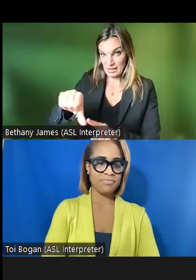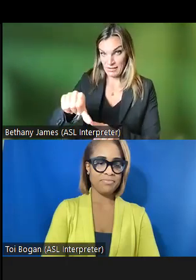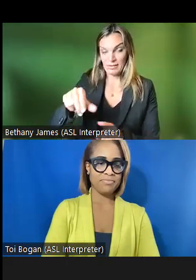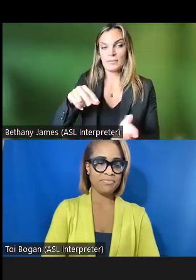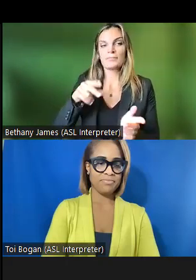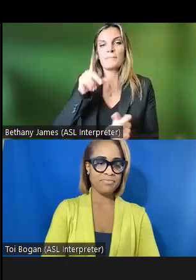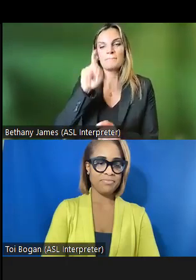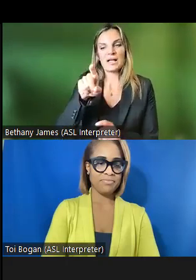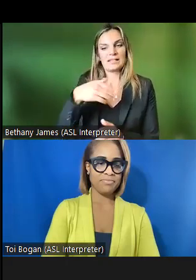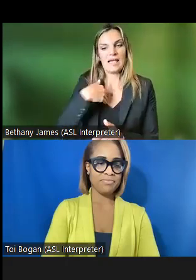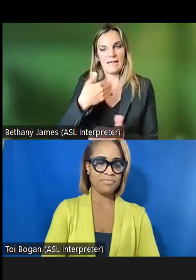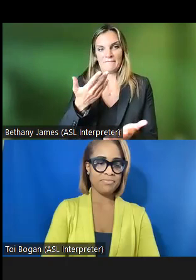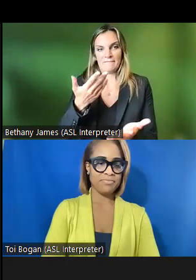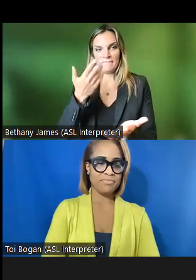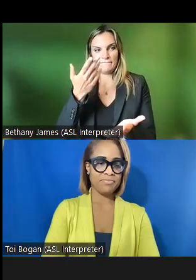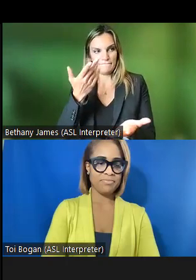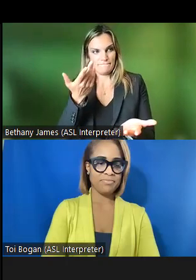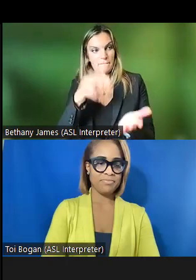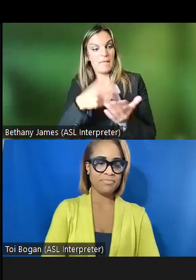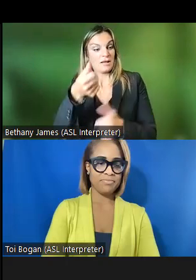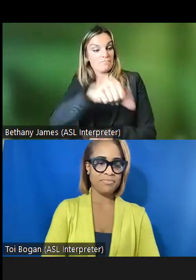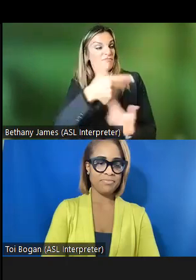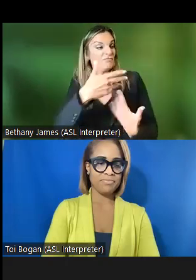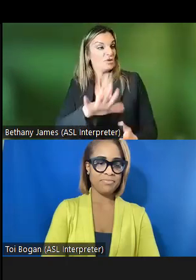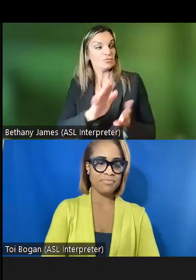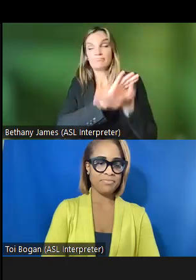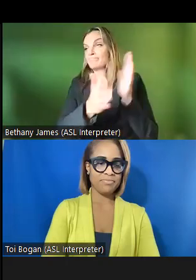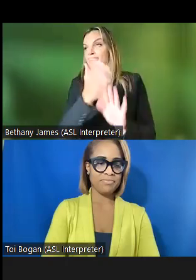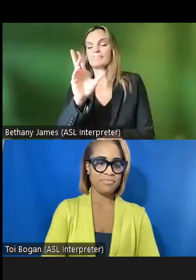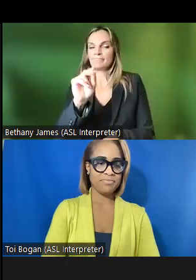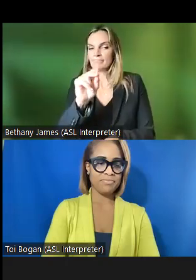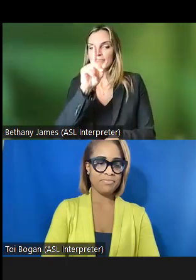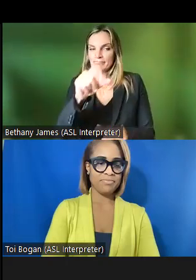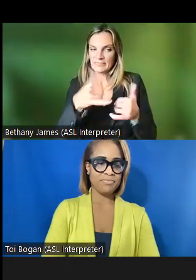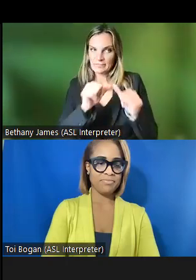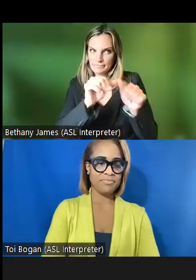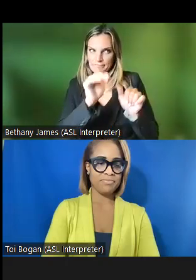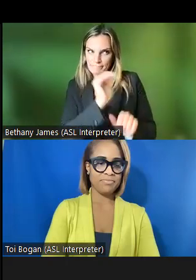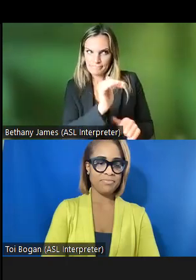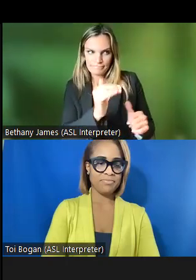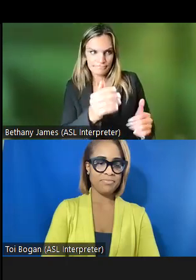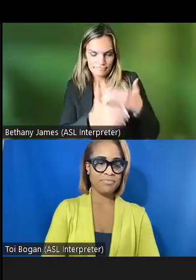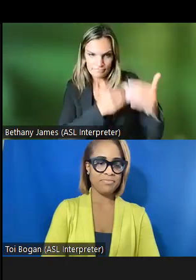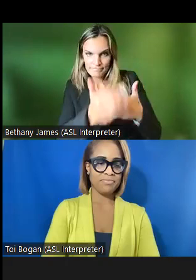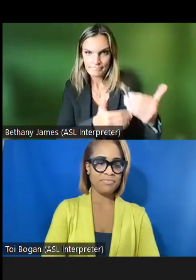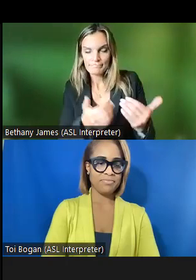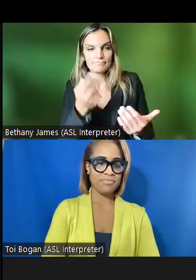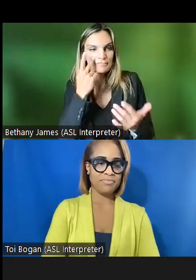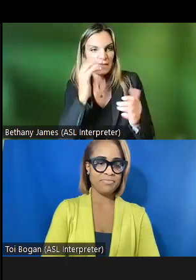a re engagement of the interactive process to try to find a way to make that happen.